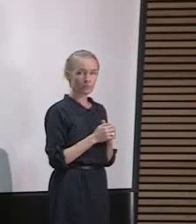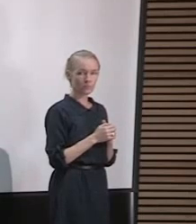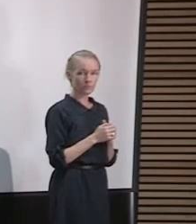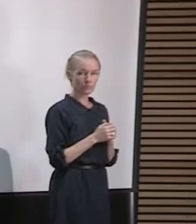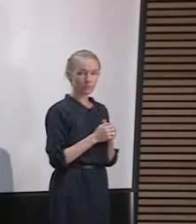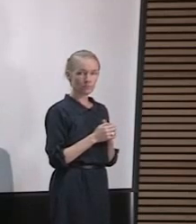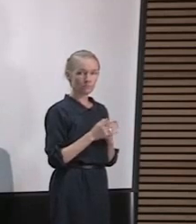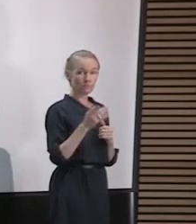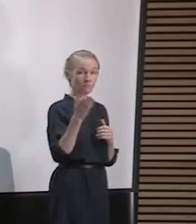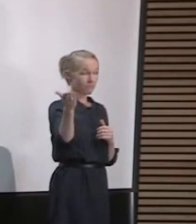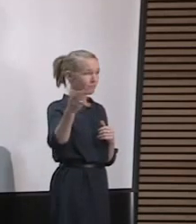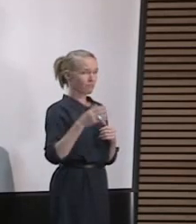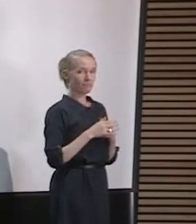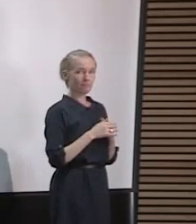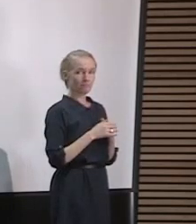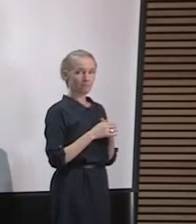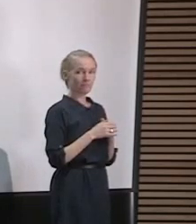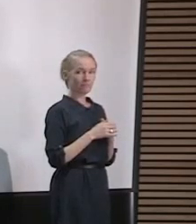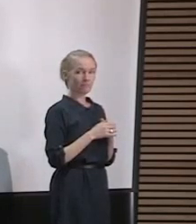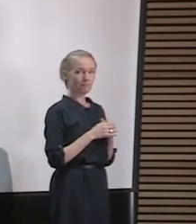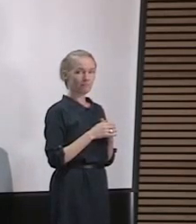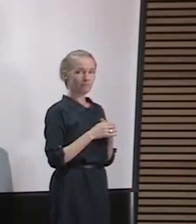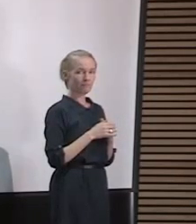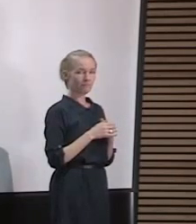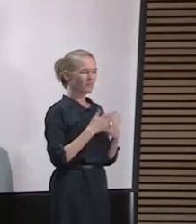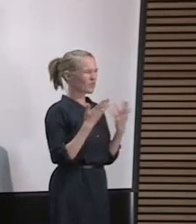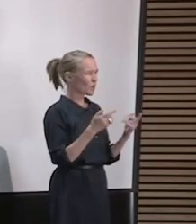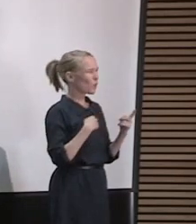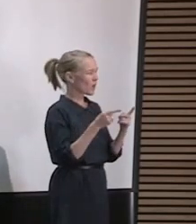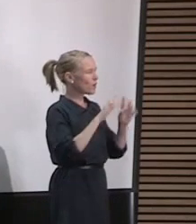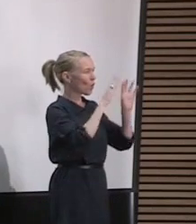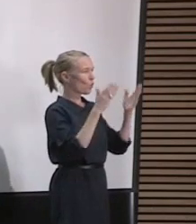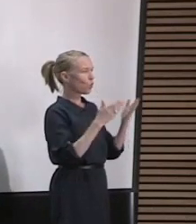us to make the link as well. With the